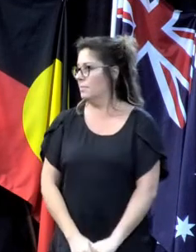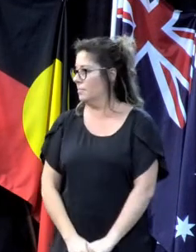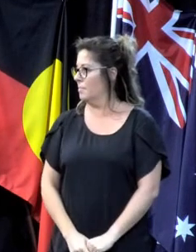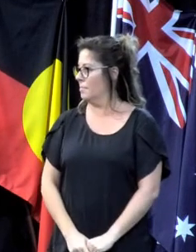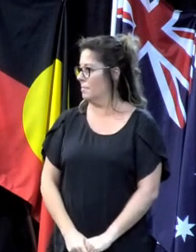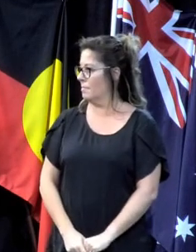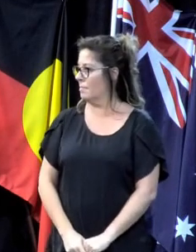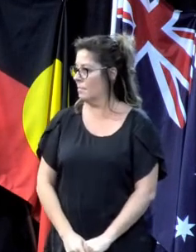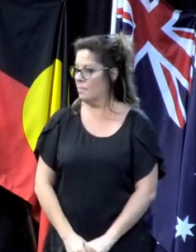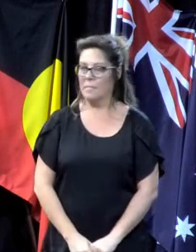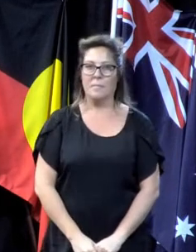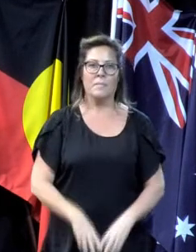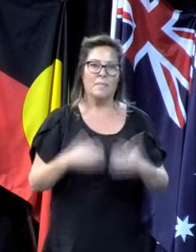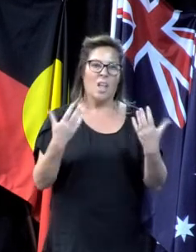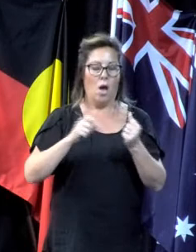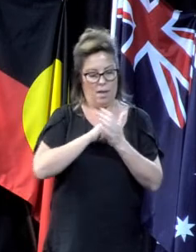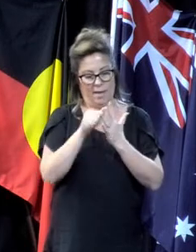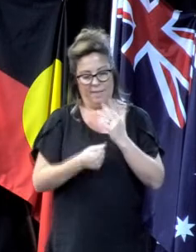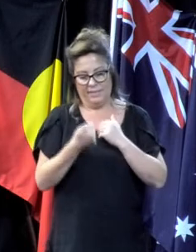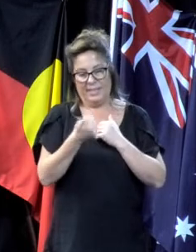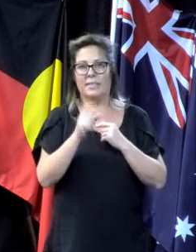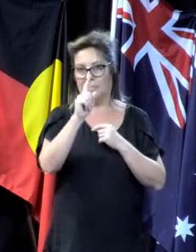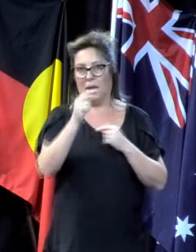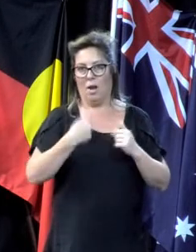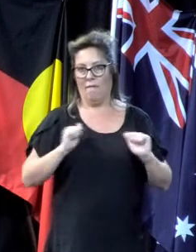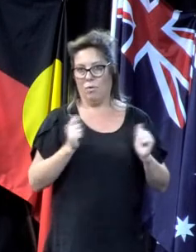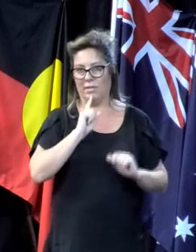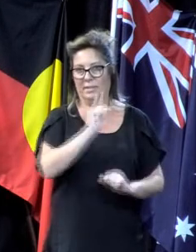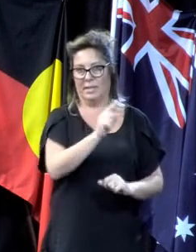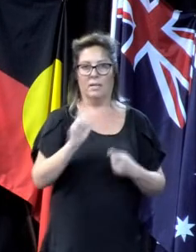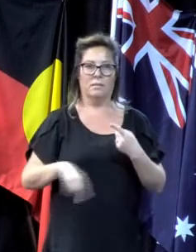So the introduction of a more simplistic and flexible resource model moving to